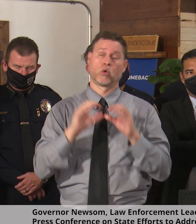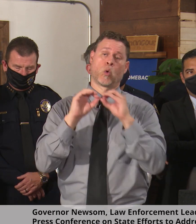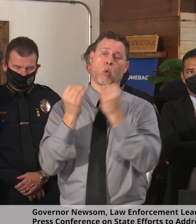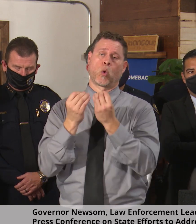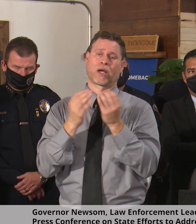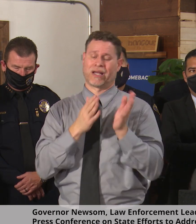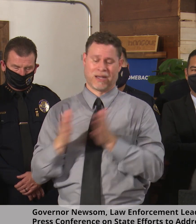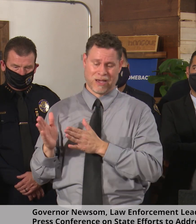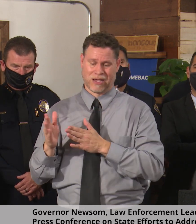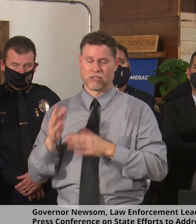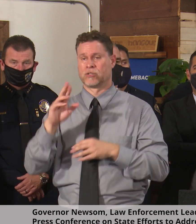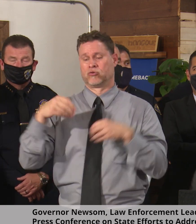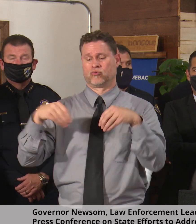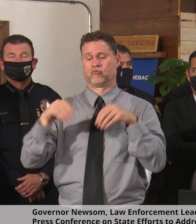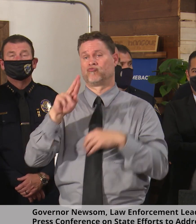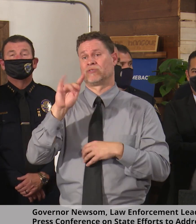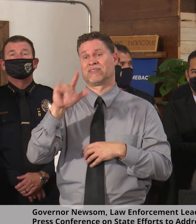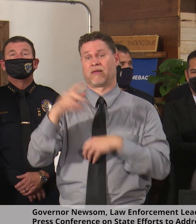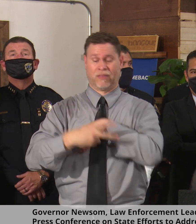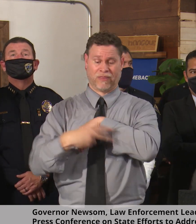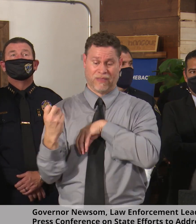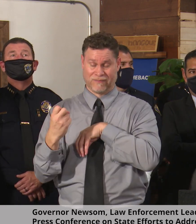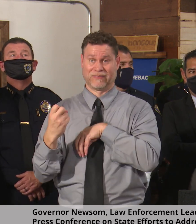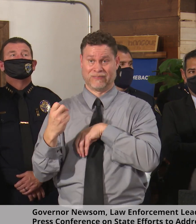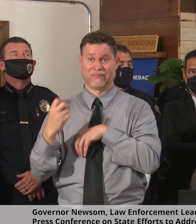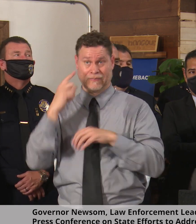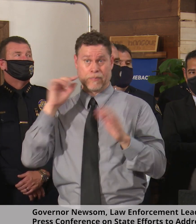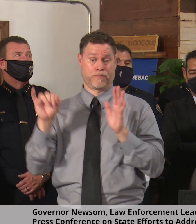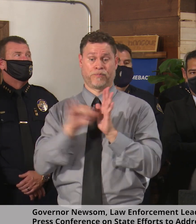retail theft. We distinguish organized retail staff from one-off shoplifting